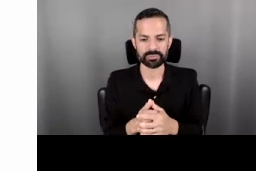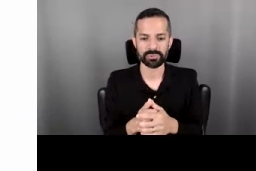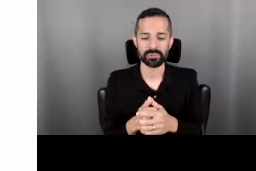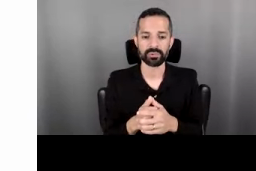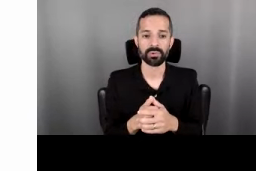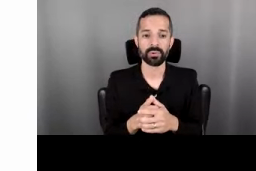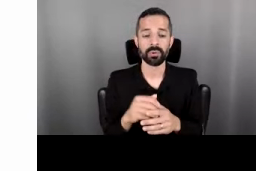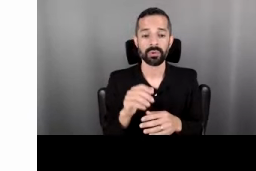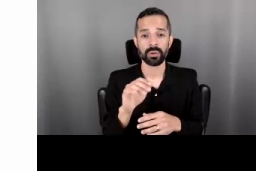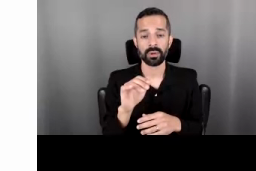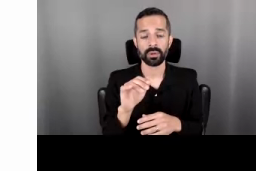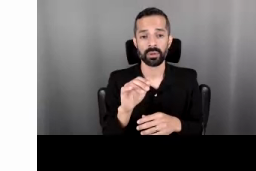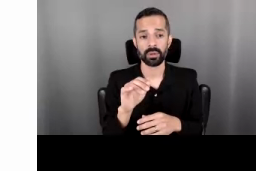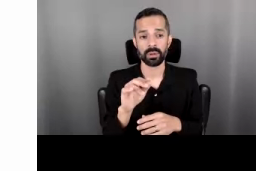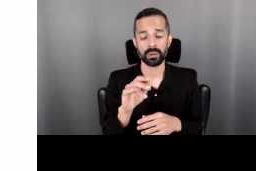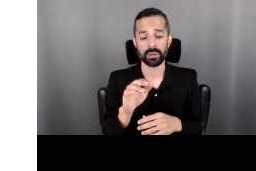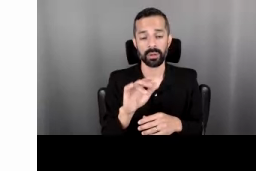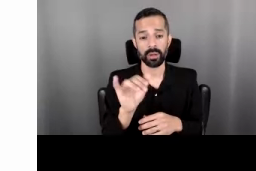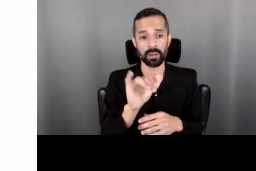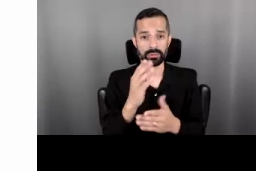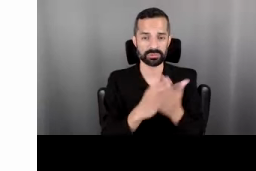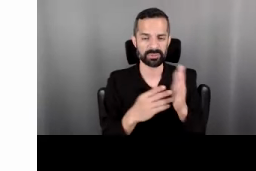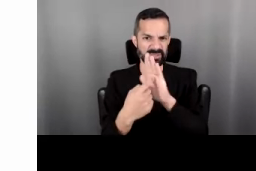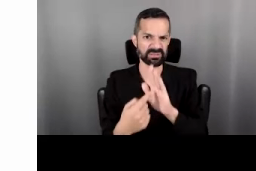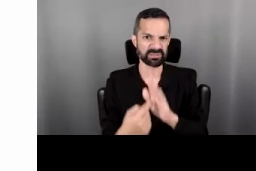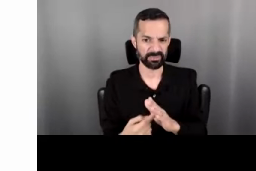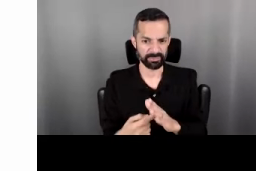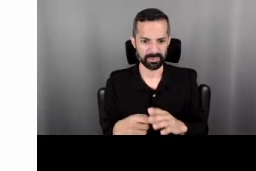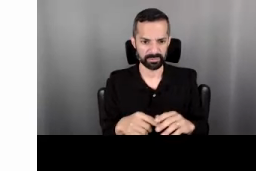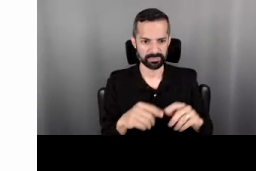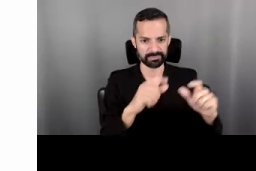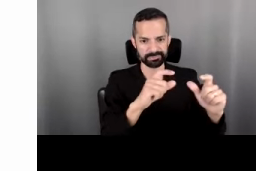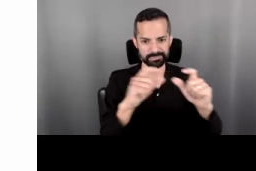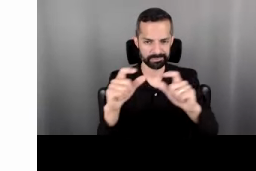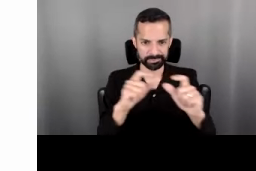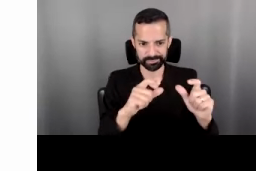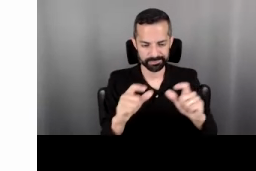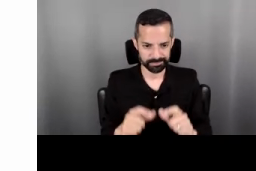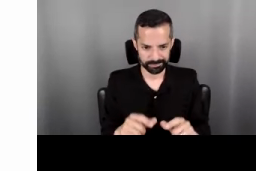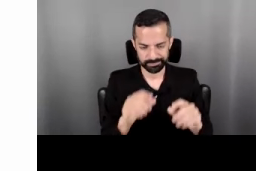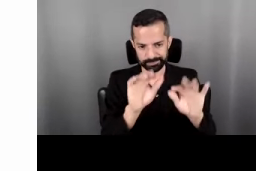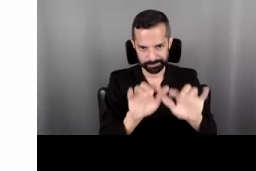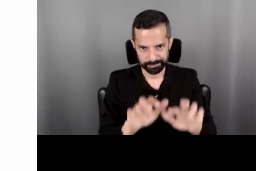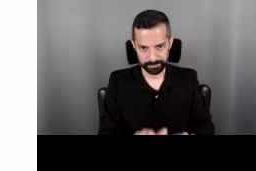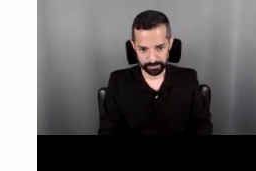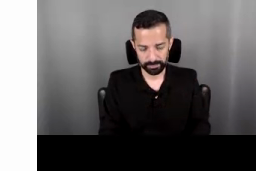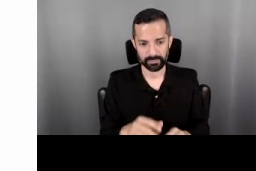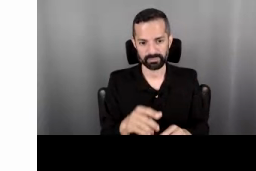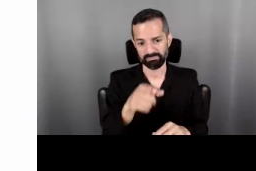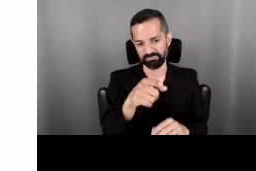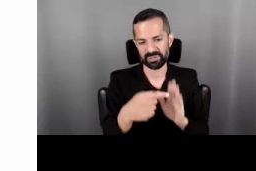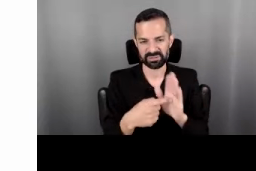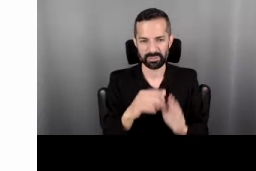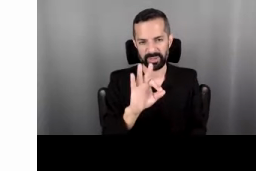example fields for this particular request in this case for FPCA.